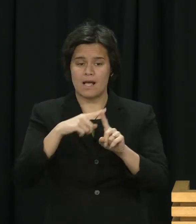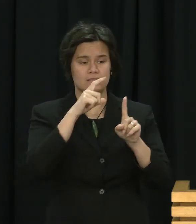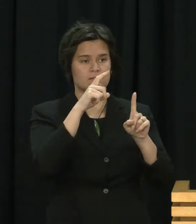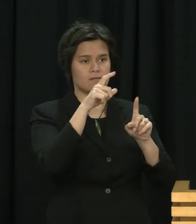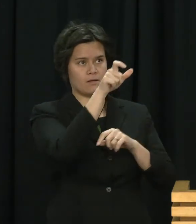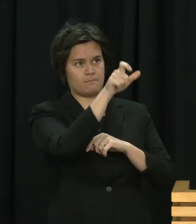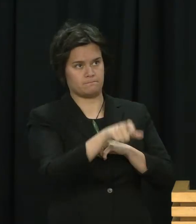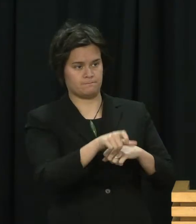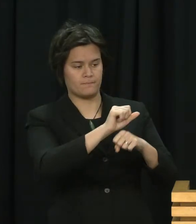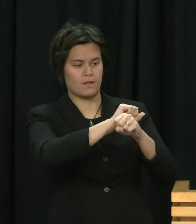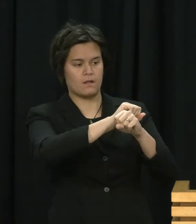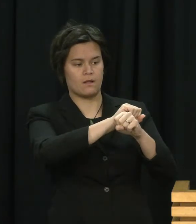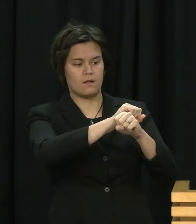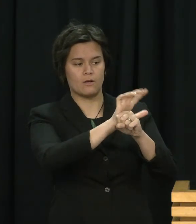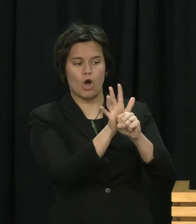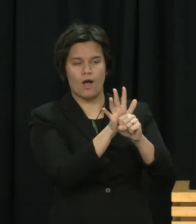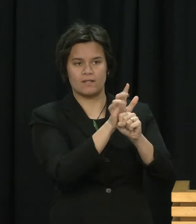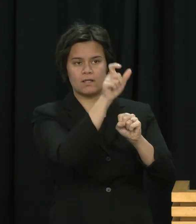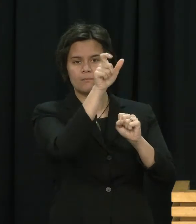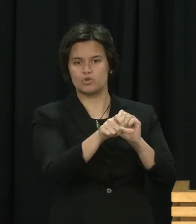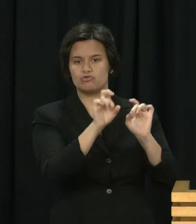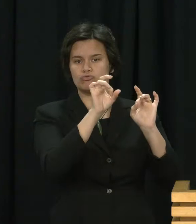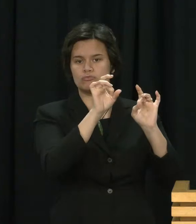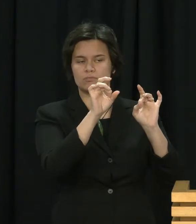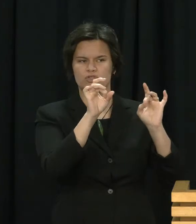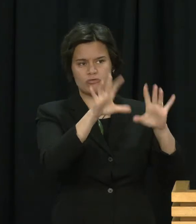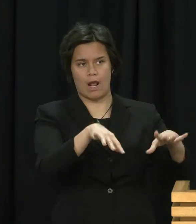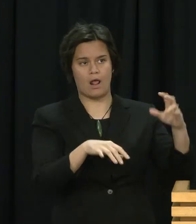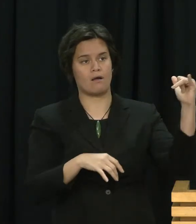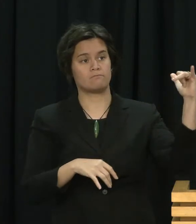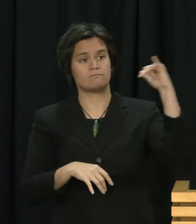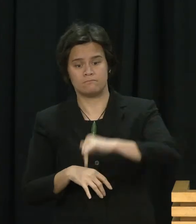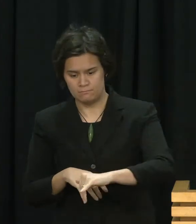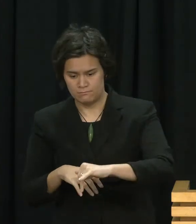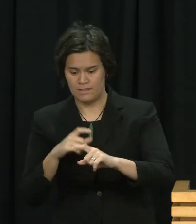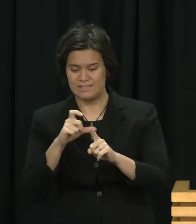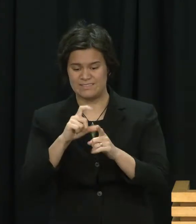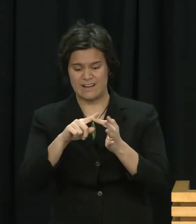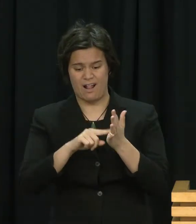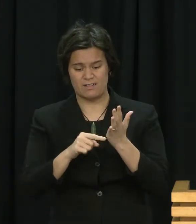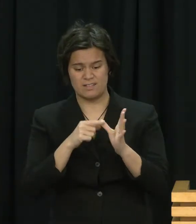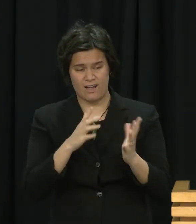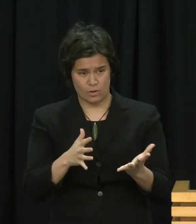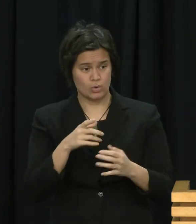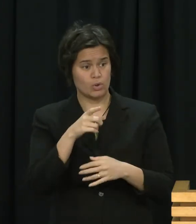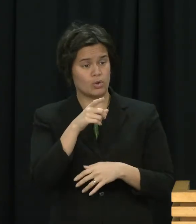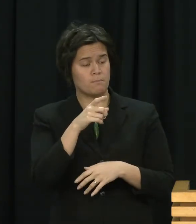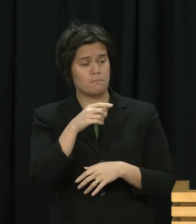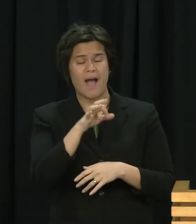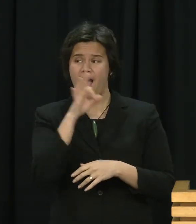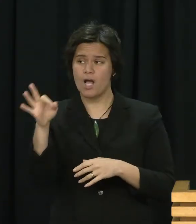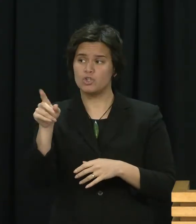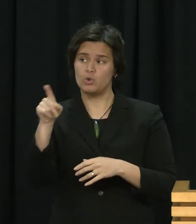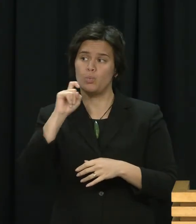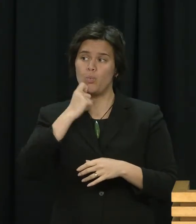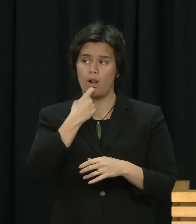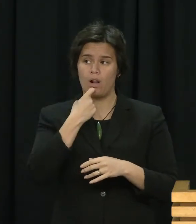over here. We've had the Delta scare. Would you consider approving the applications for the AstraZeneca and Johnson &